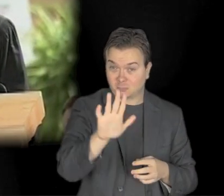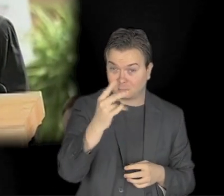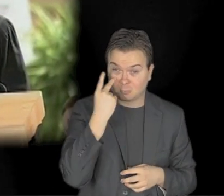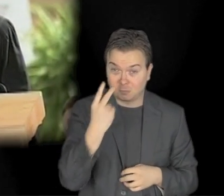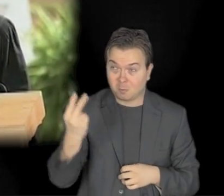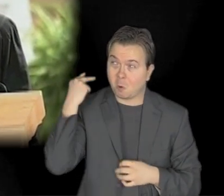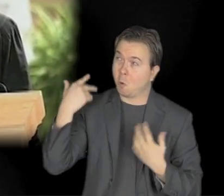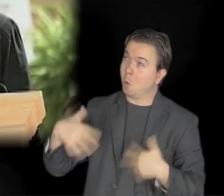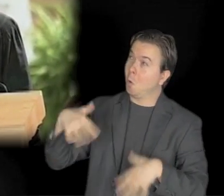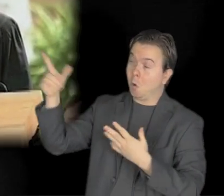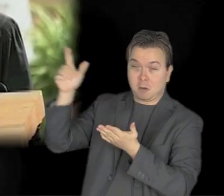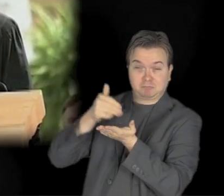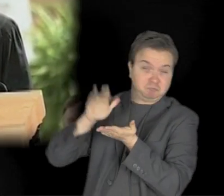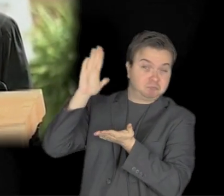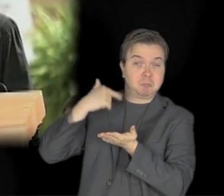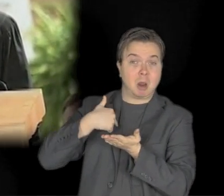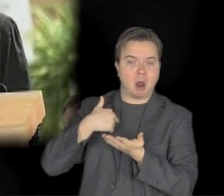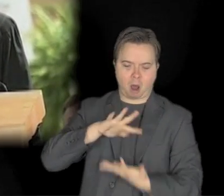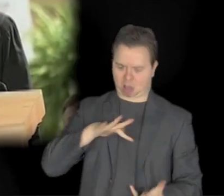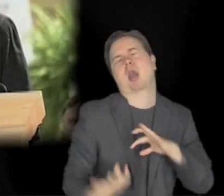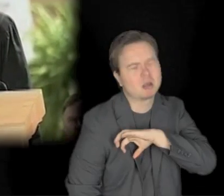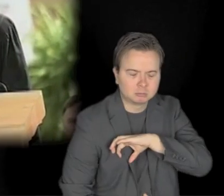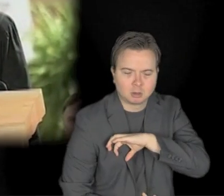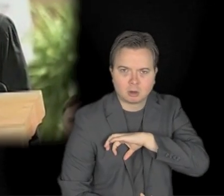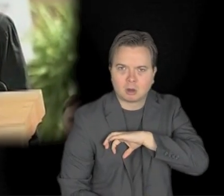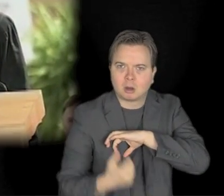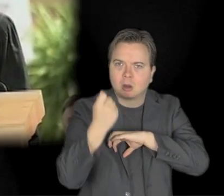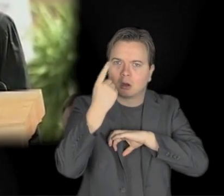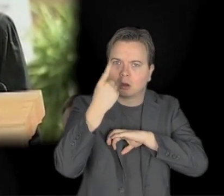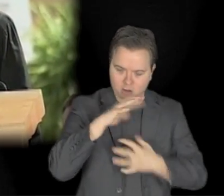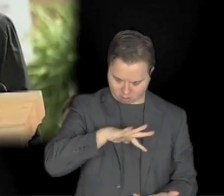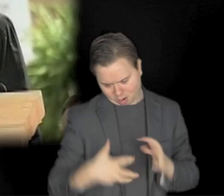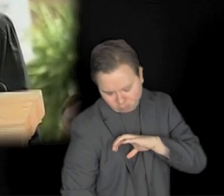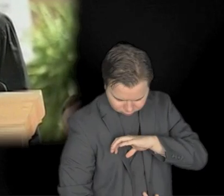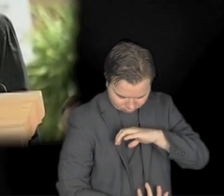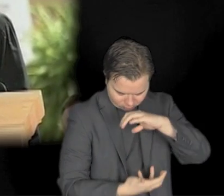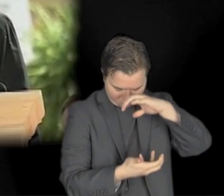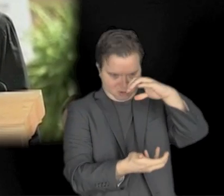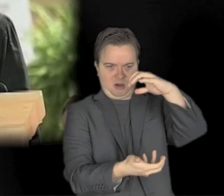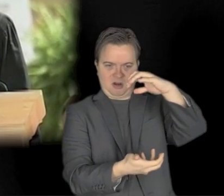It was awful tasting medicine, but I guess the patient needed it.